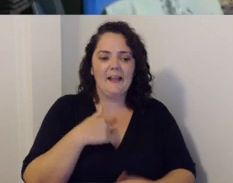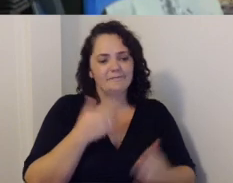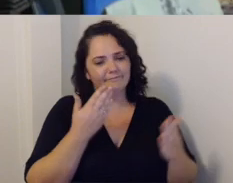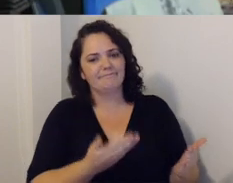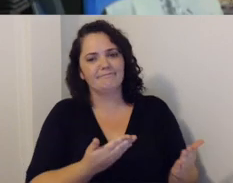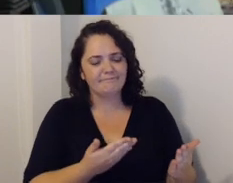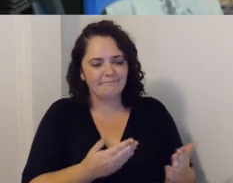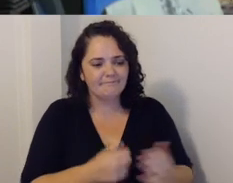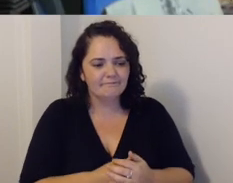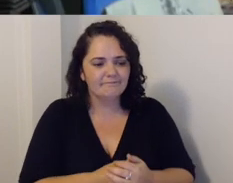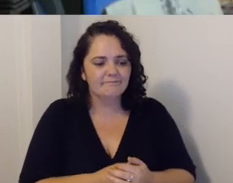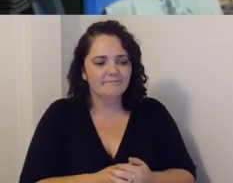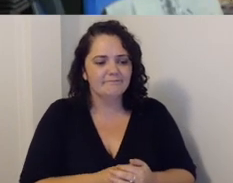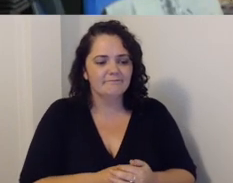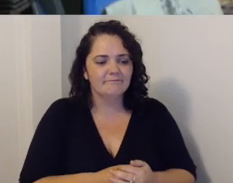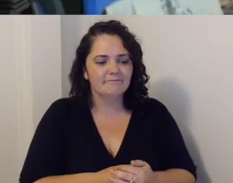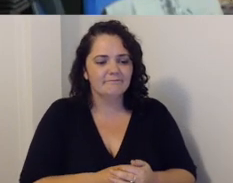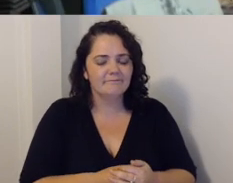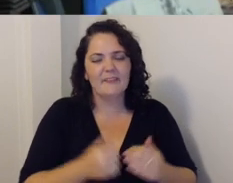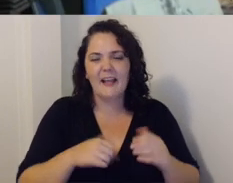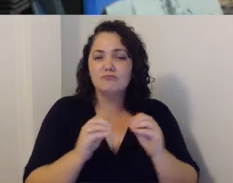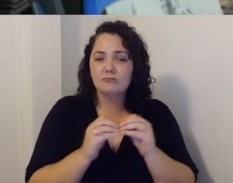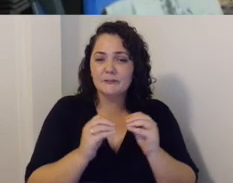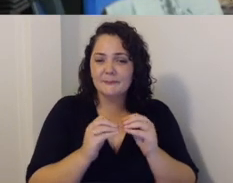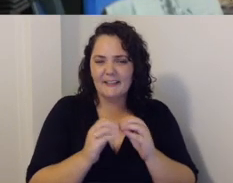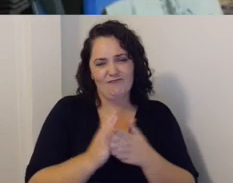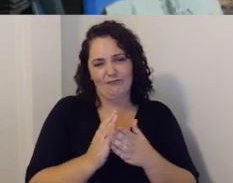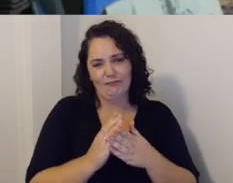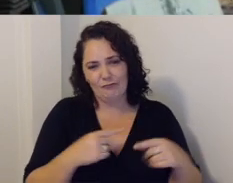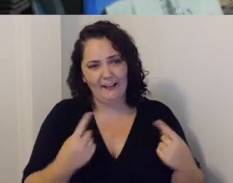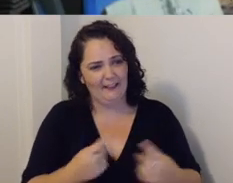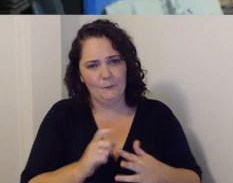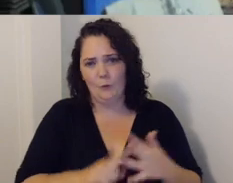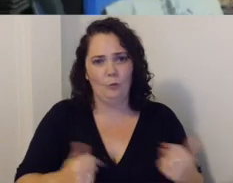that we're still um uh in pretty good shape here and uh you know our thoughts and best wishes go